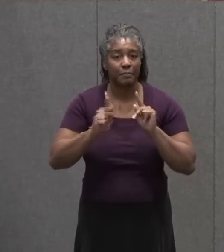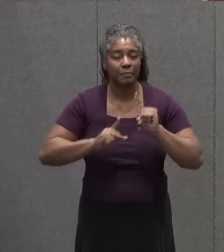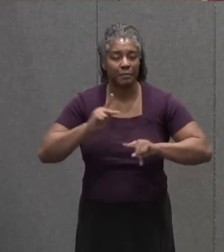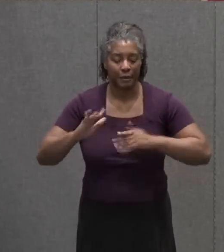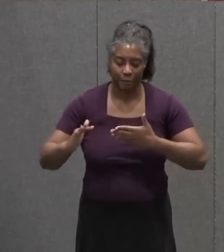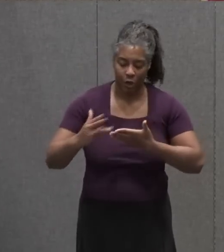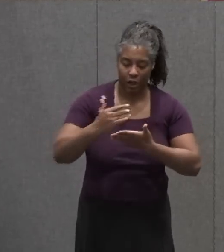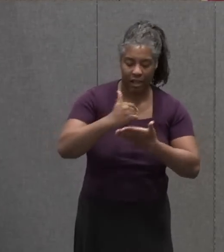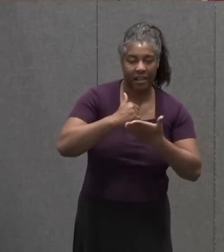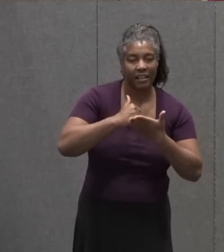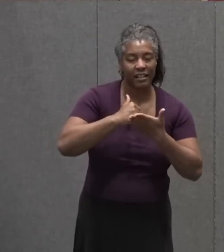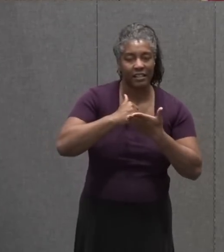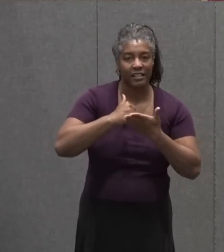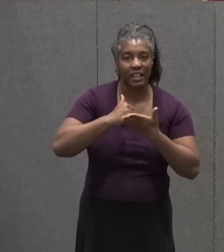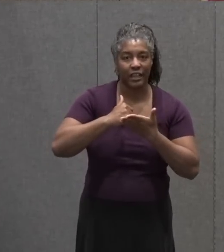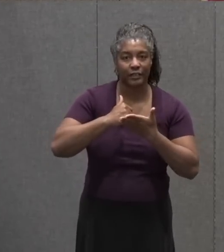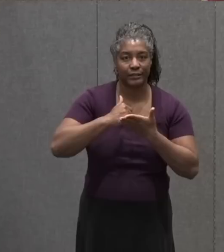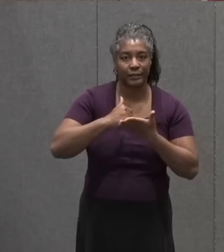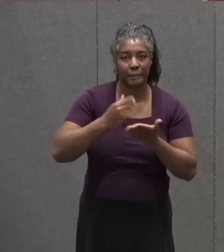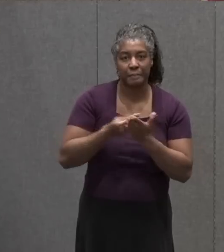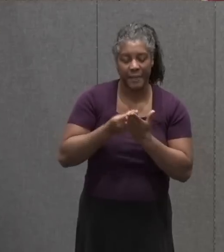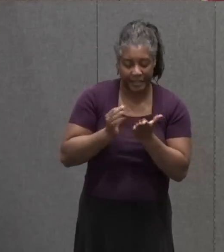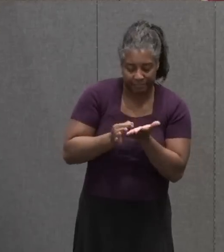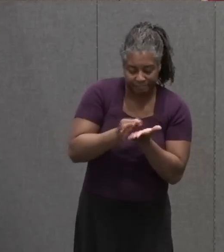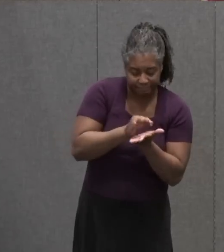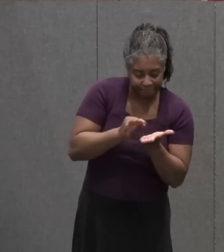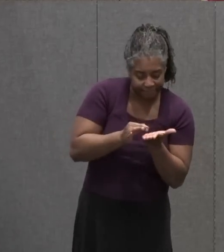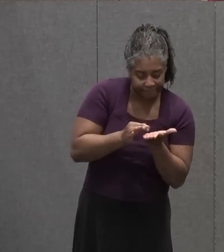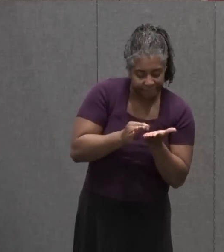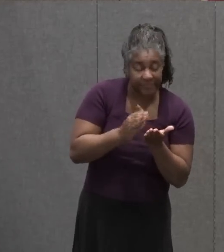others collect rocks, some collect art.